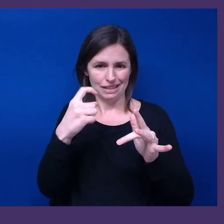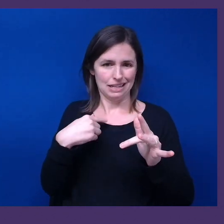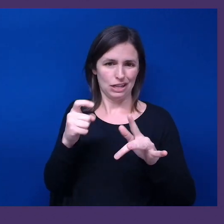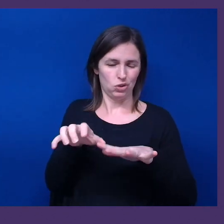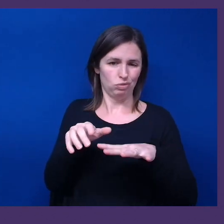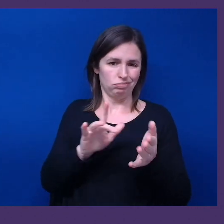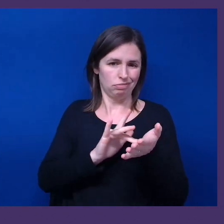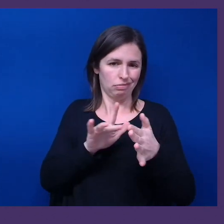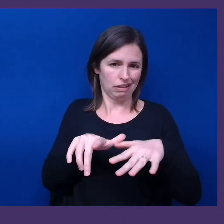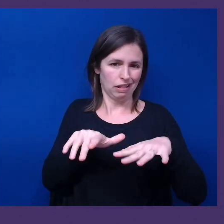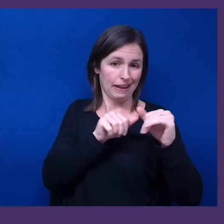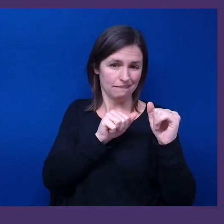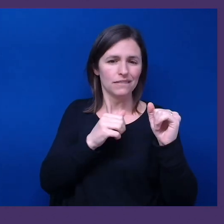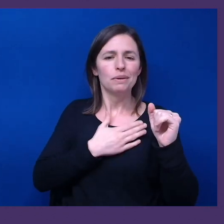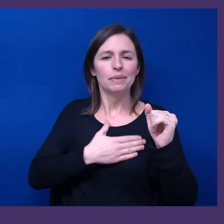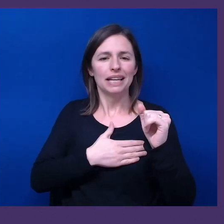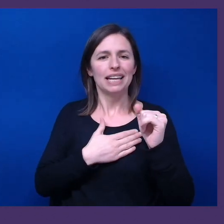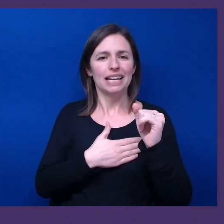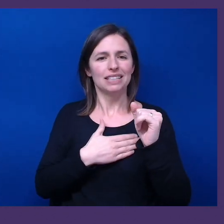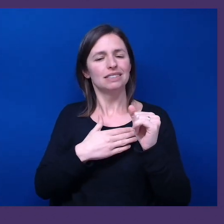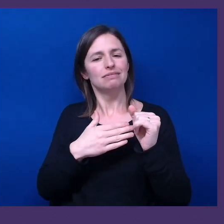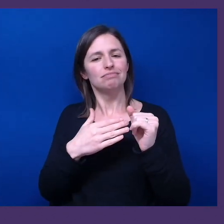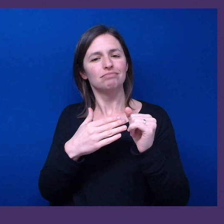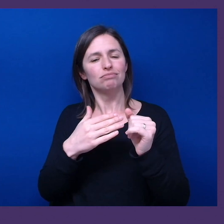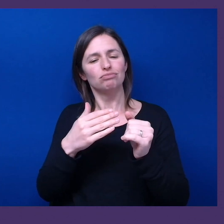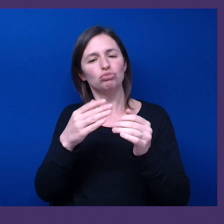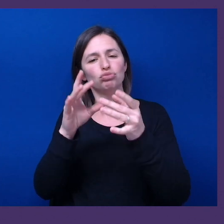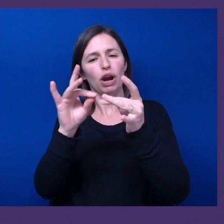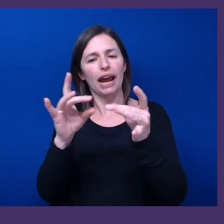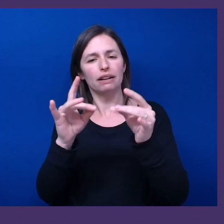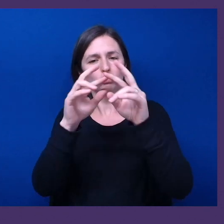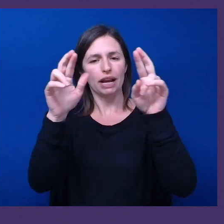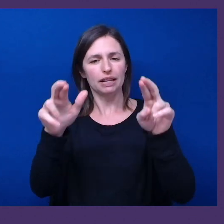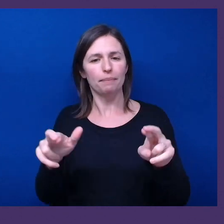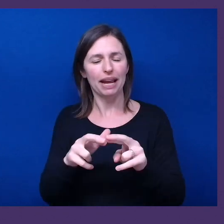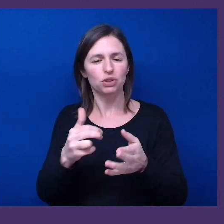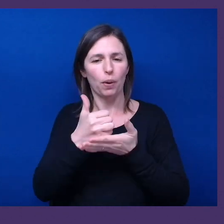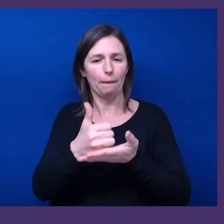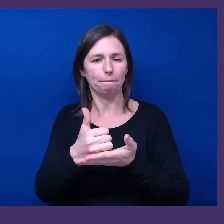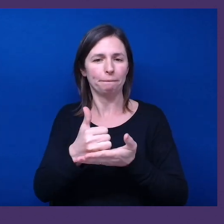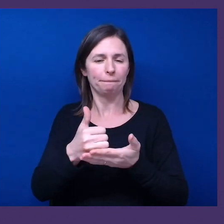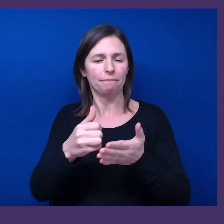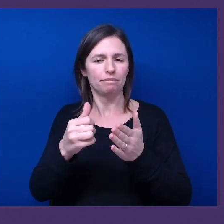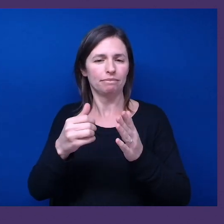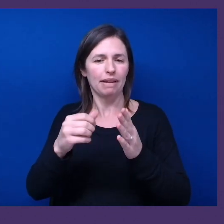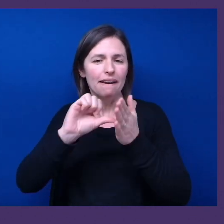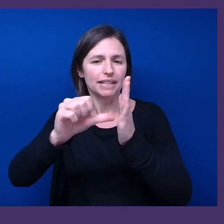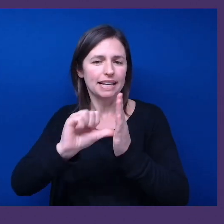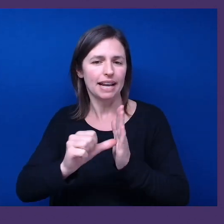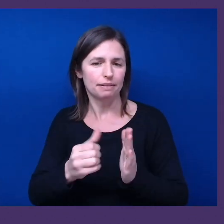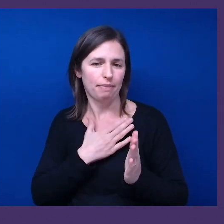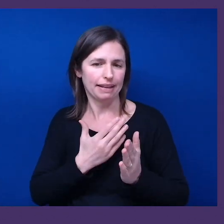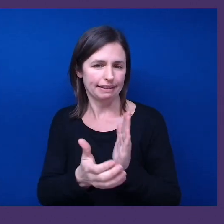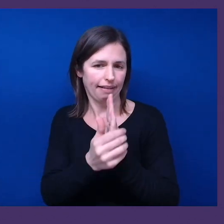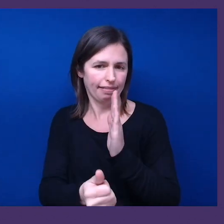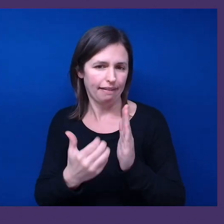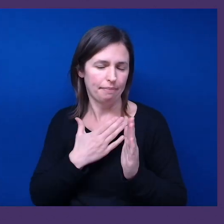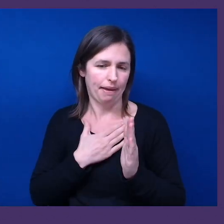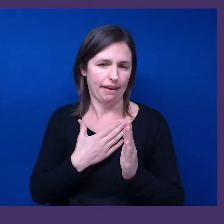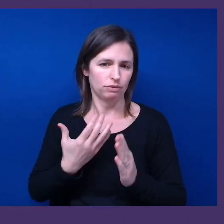At Making Space, we are using AI to turn the lived experience of disability into marketable, job-relevant skills,